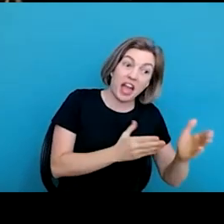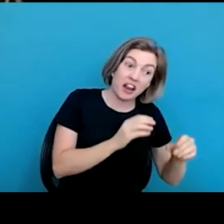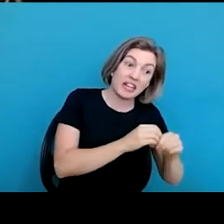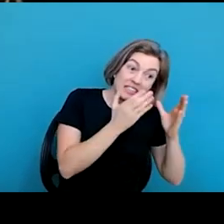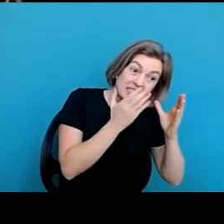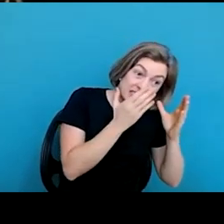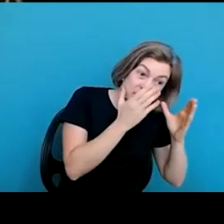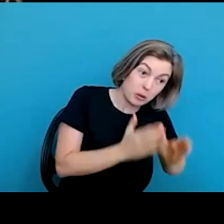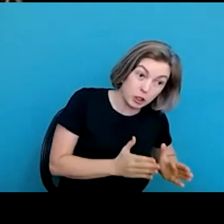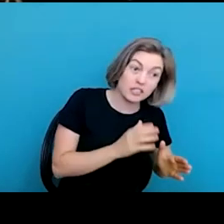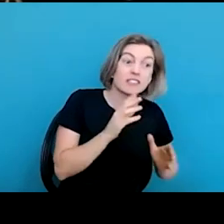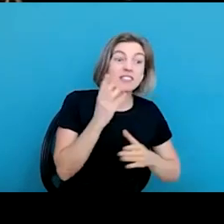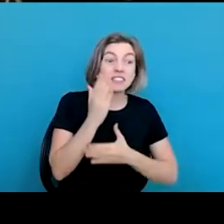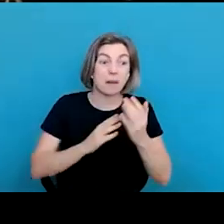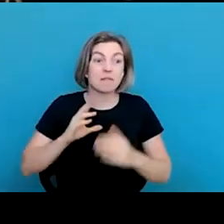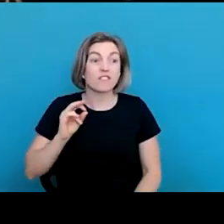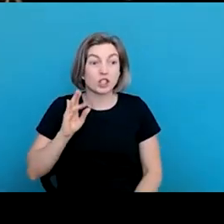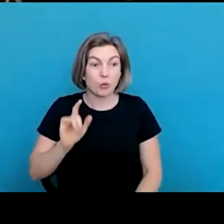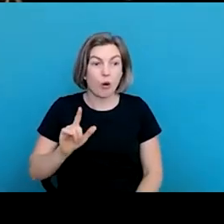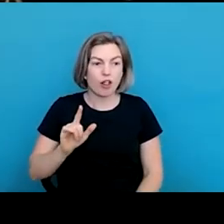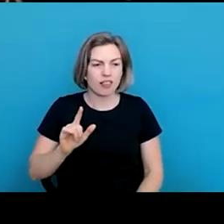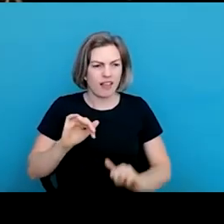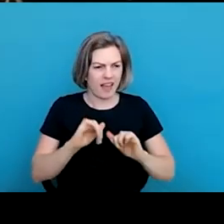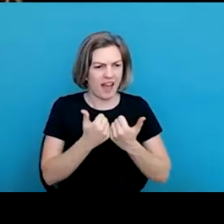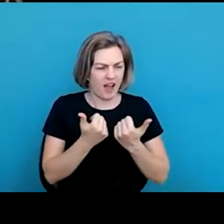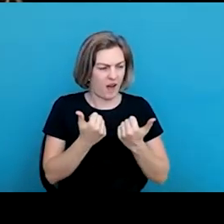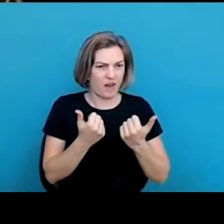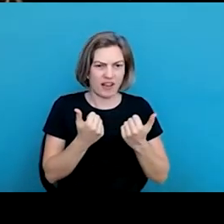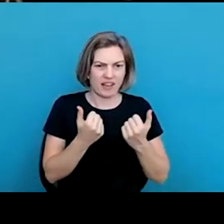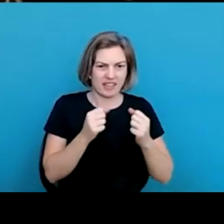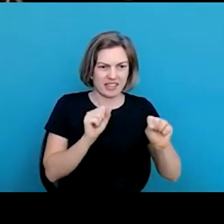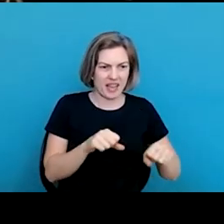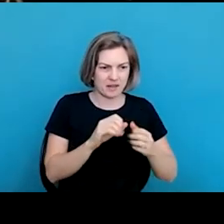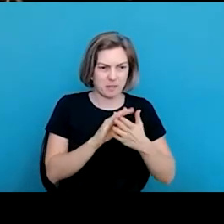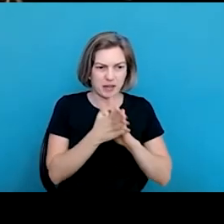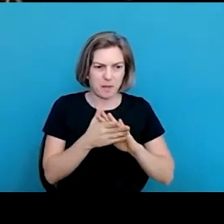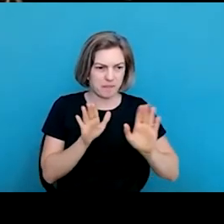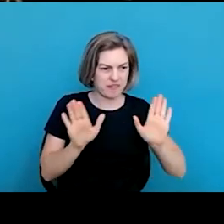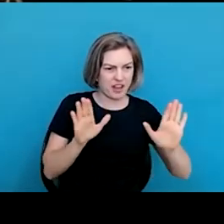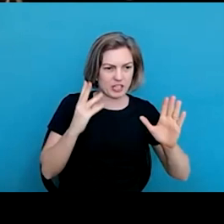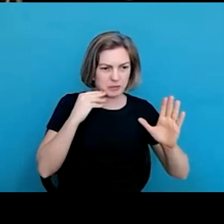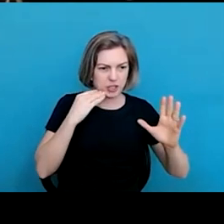virtually, how we might allow that here and there experience to merge a little bit more